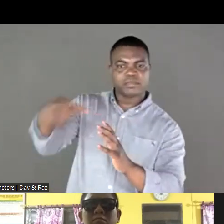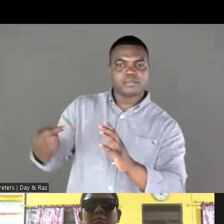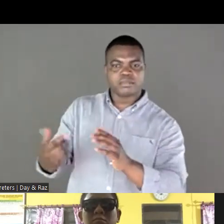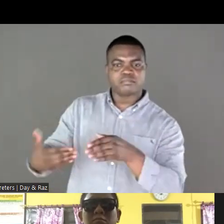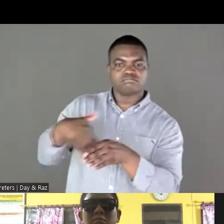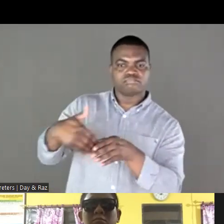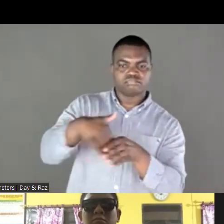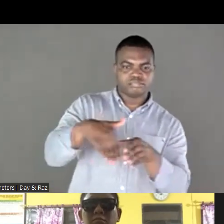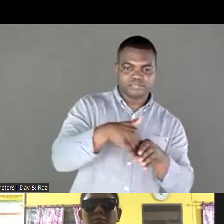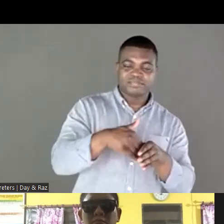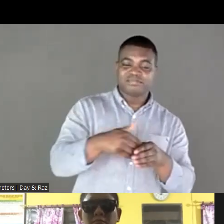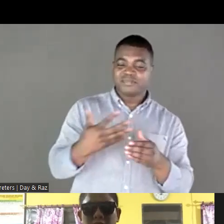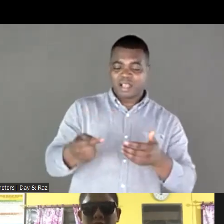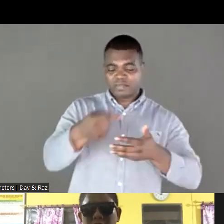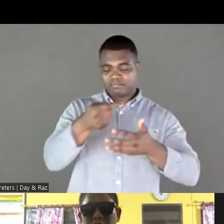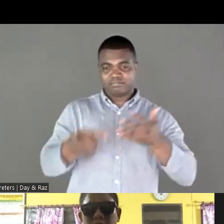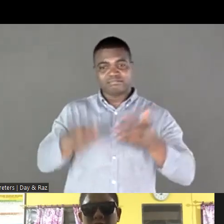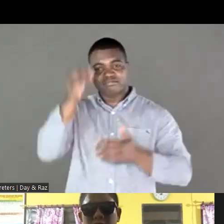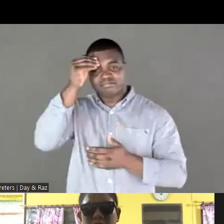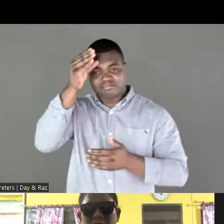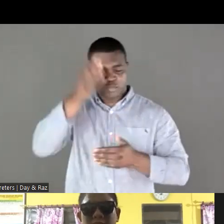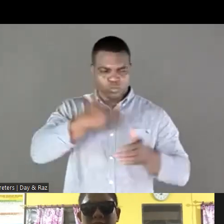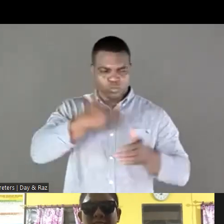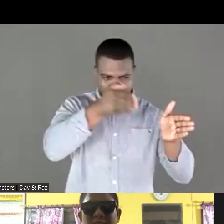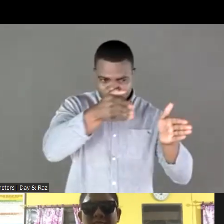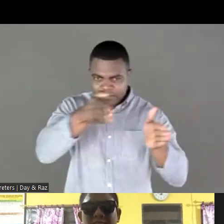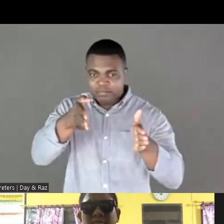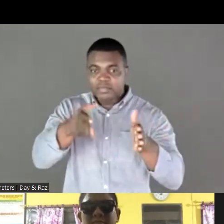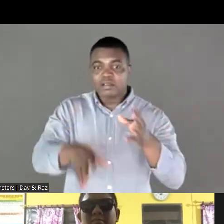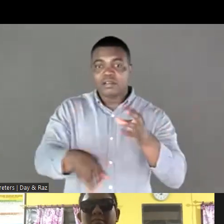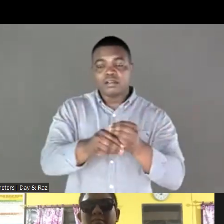mechanism from learning from each other by sharing the good practices and knowledge and resources.